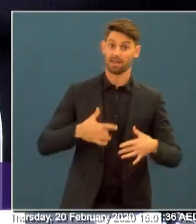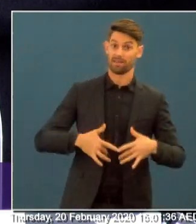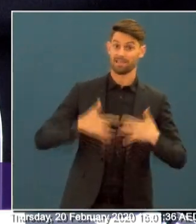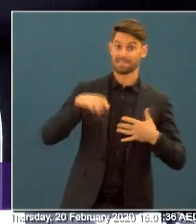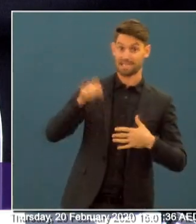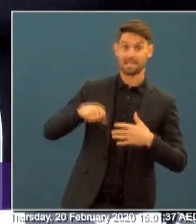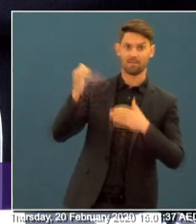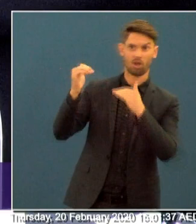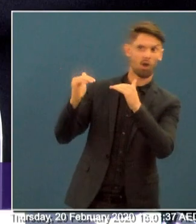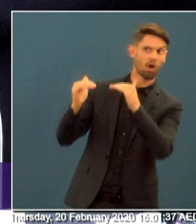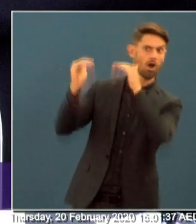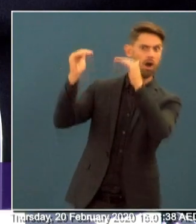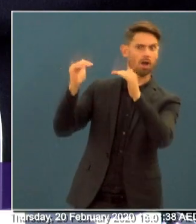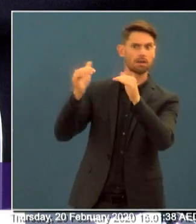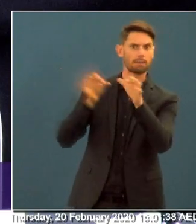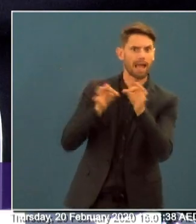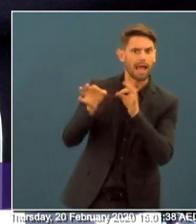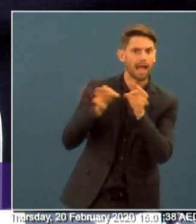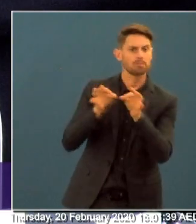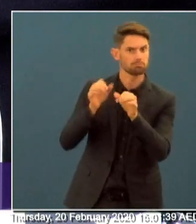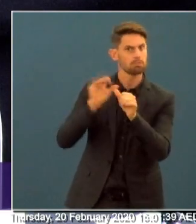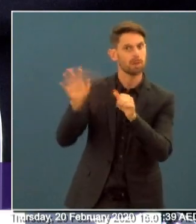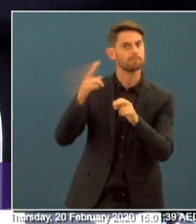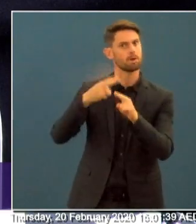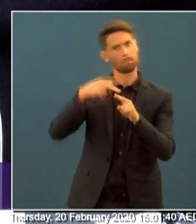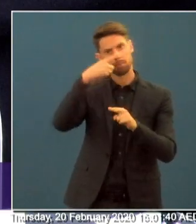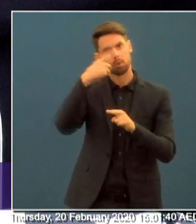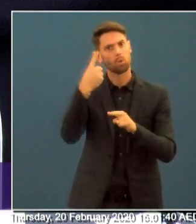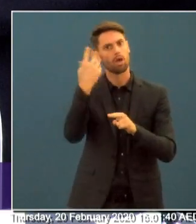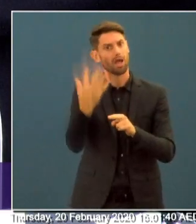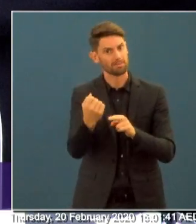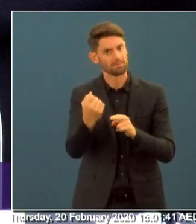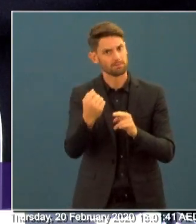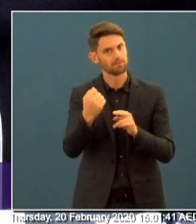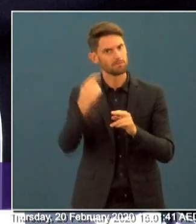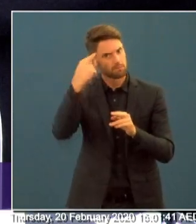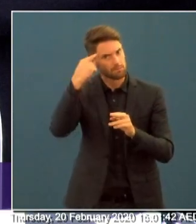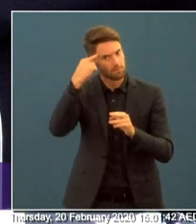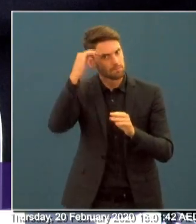for people with intellectual disability. And I'm not aware of a national strategic plan for people with